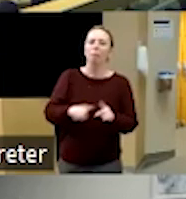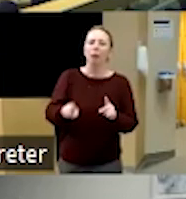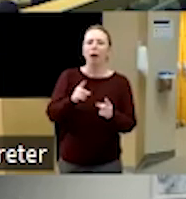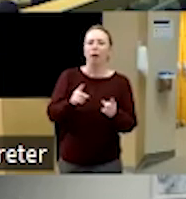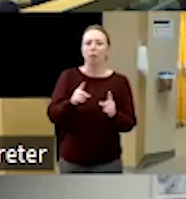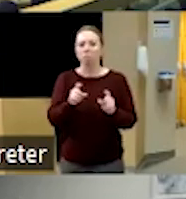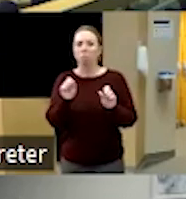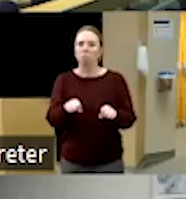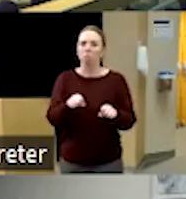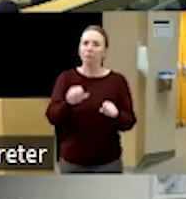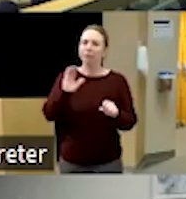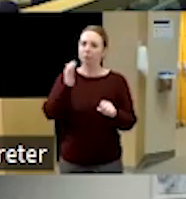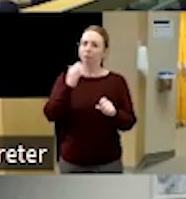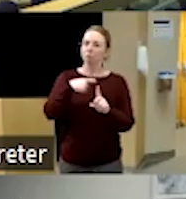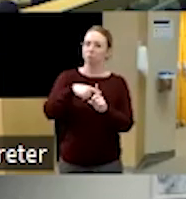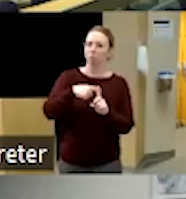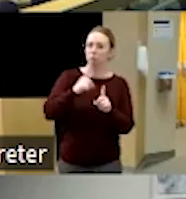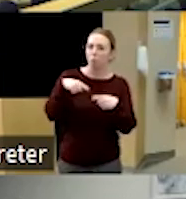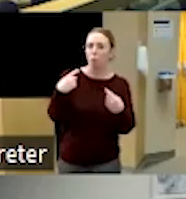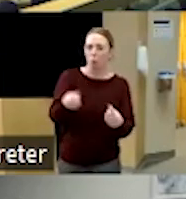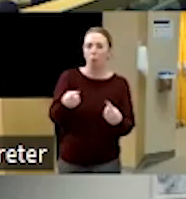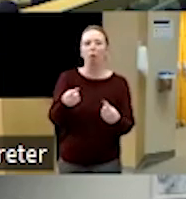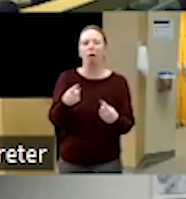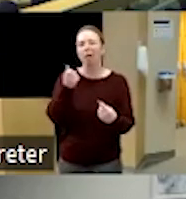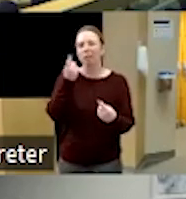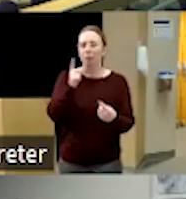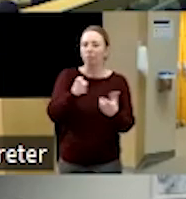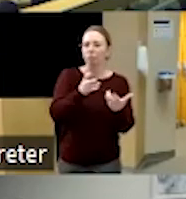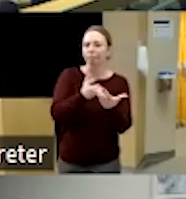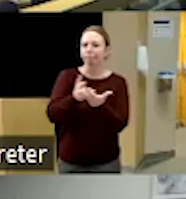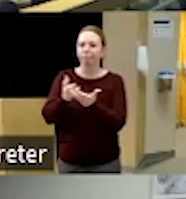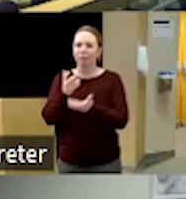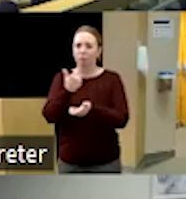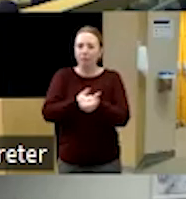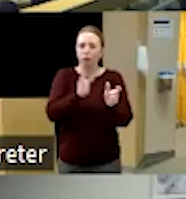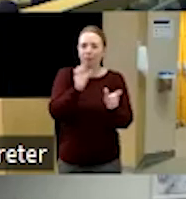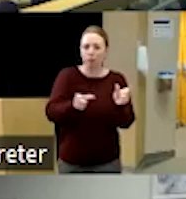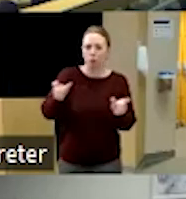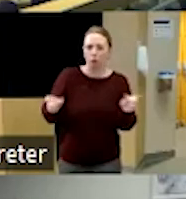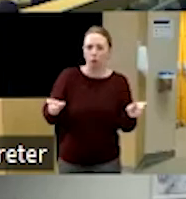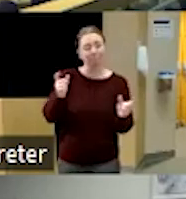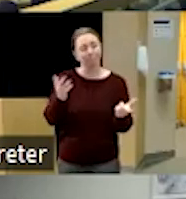and important unfortunately we don't know much about adverse effects and we don't they in this